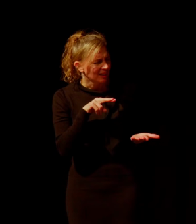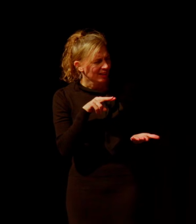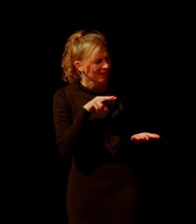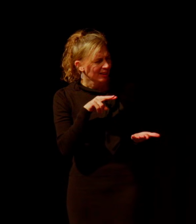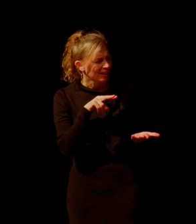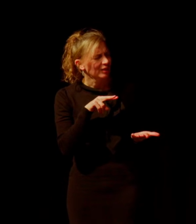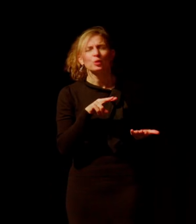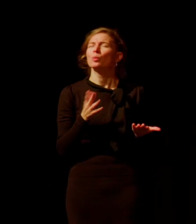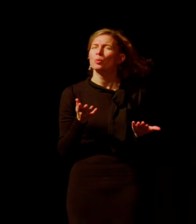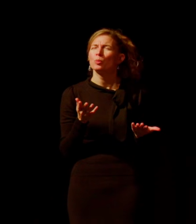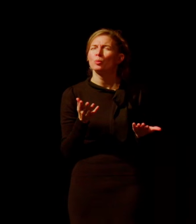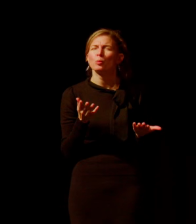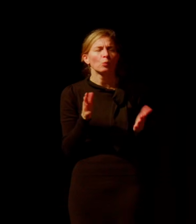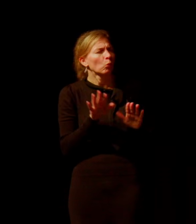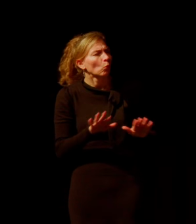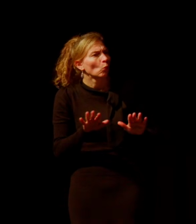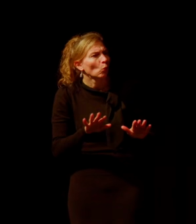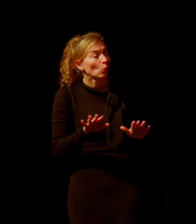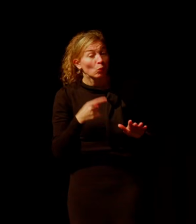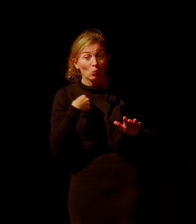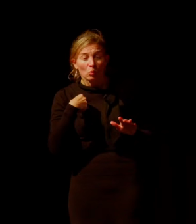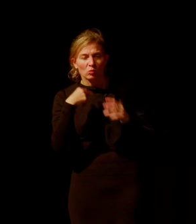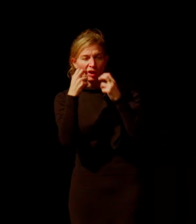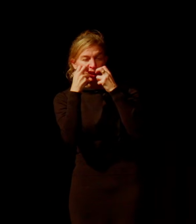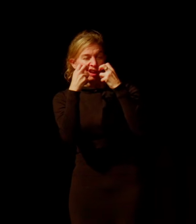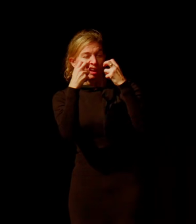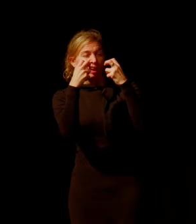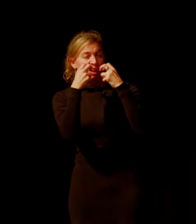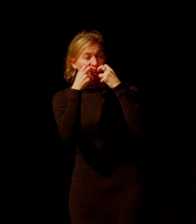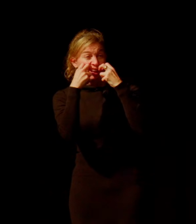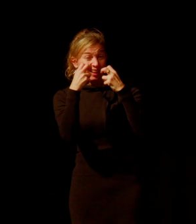“Wait, my snoring, is it that bad?